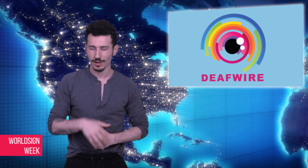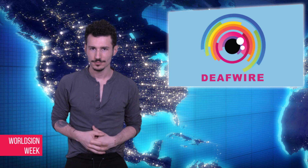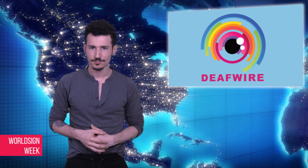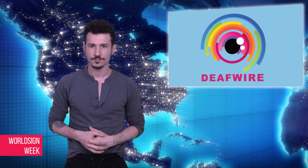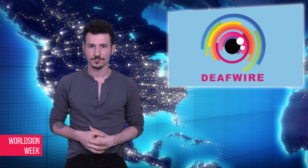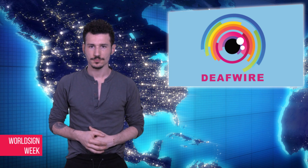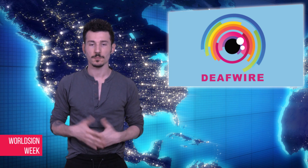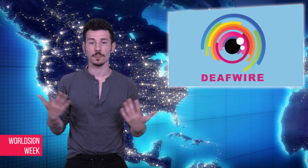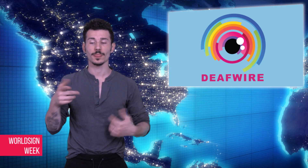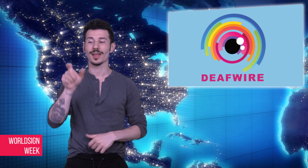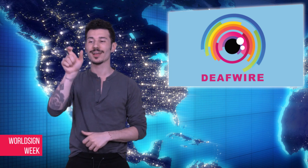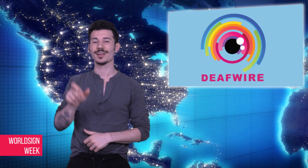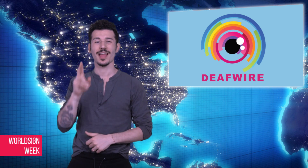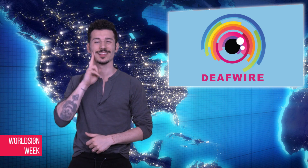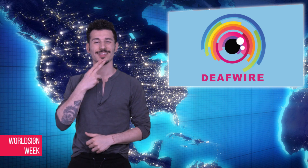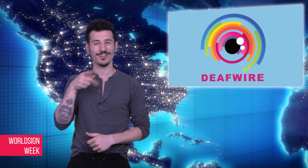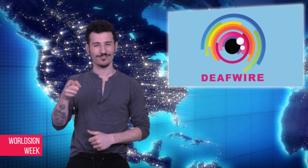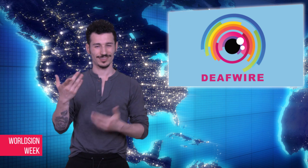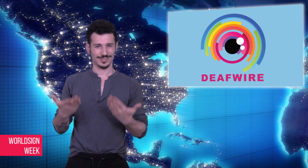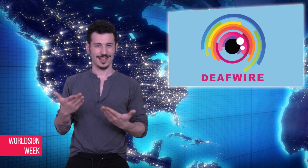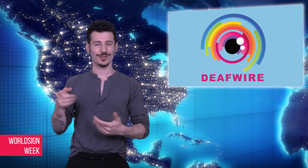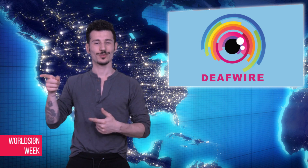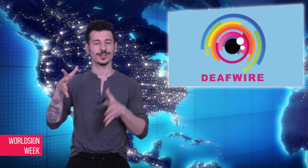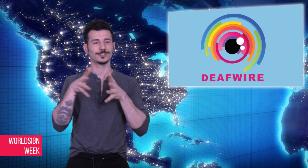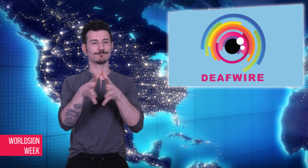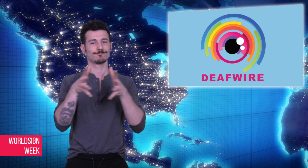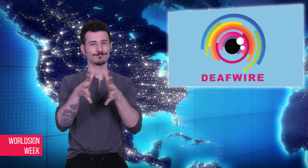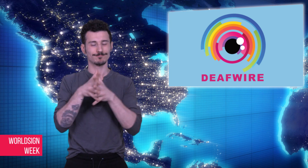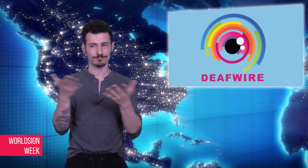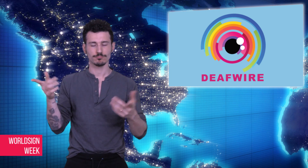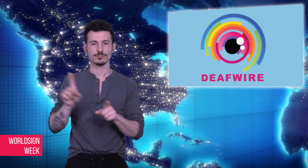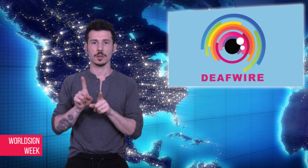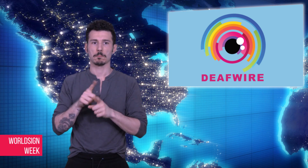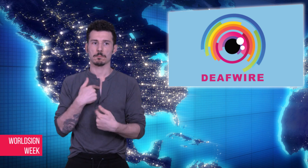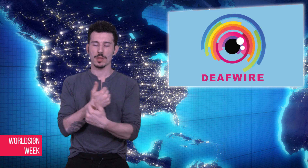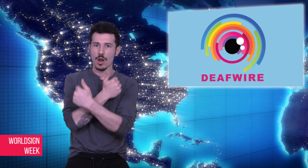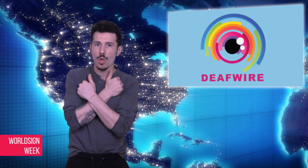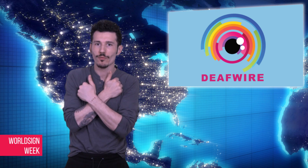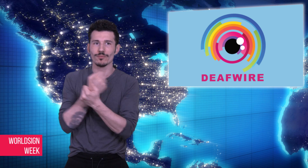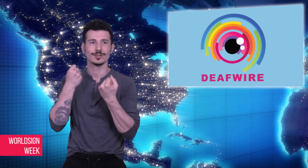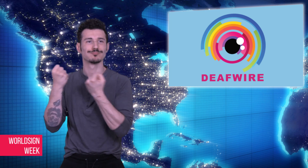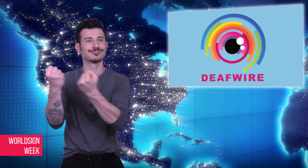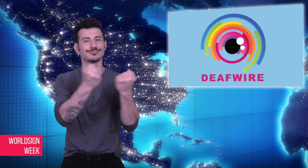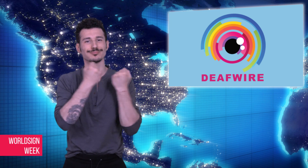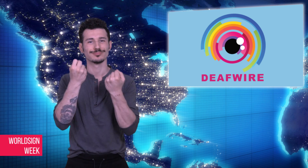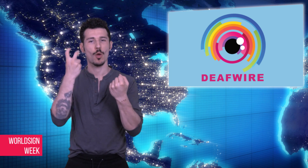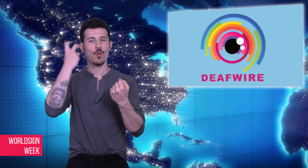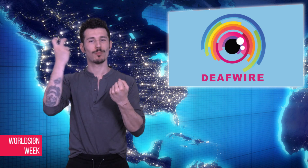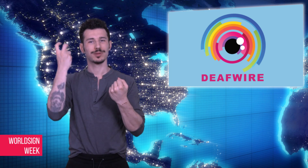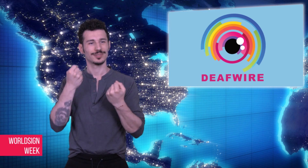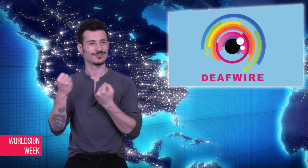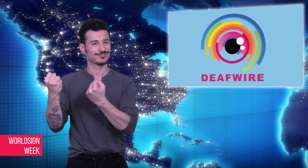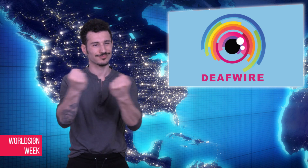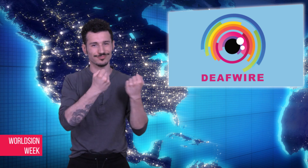for witnesses to incident which occured on April 29th. Chapman says